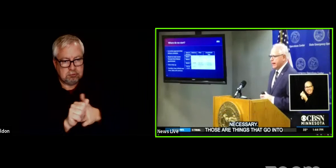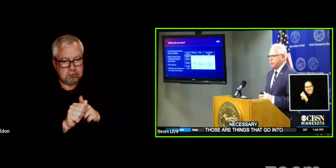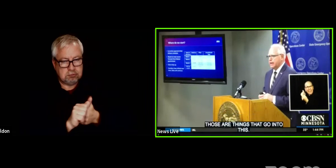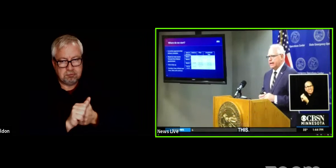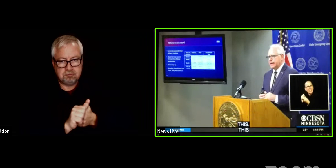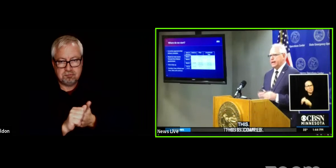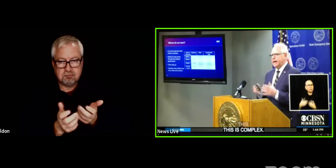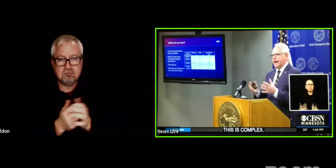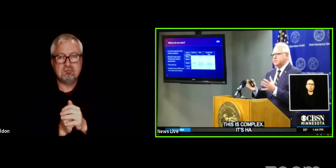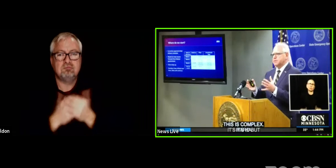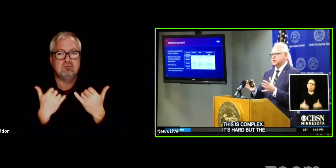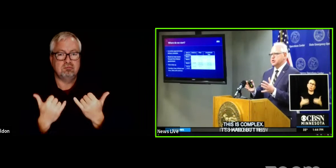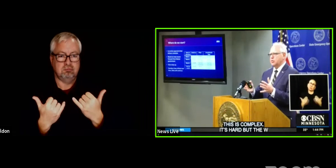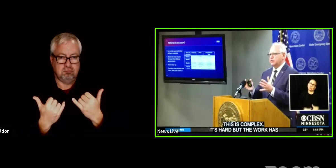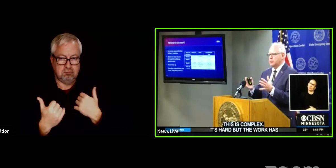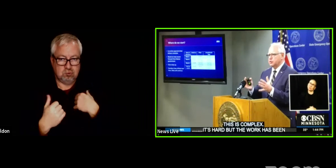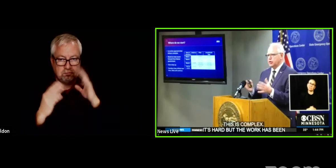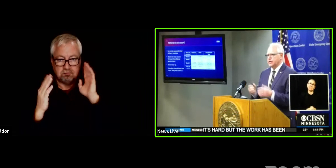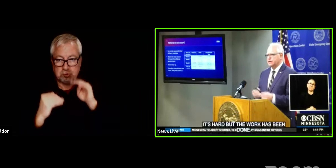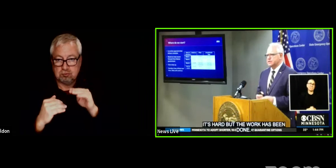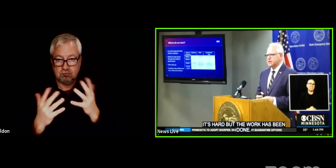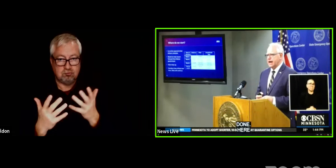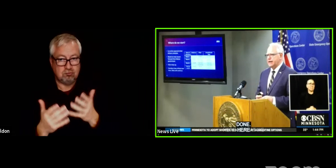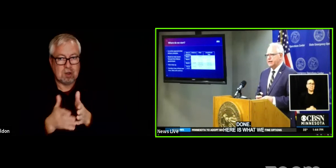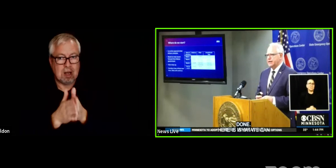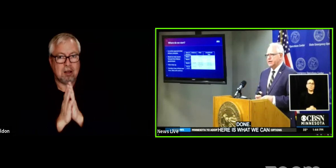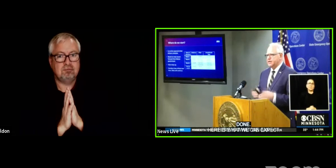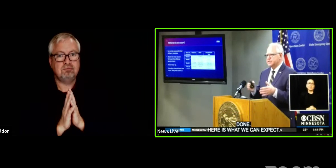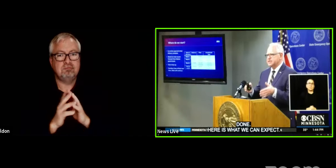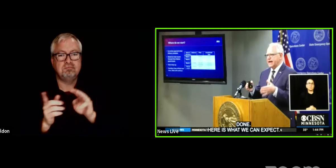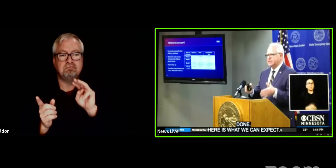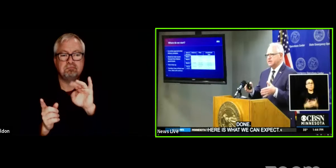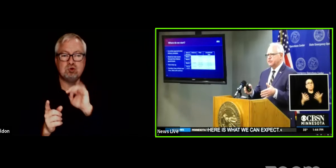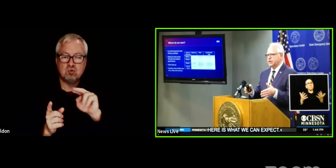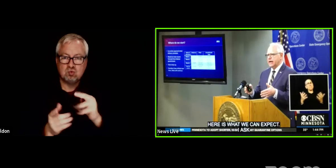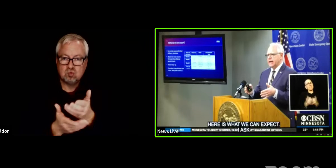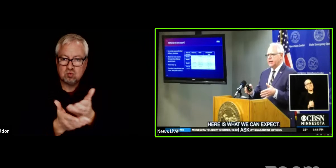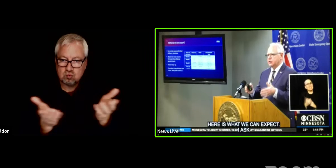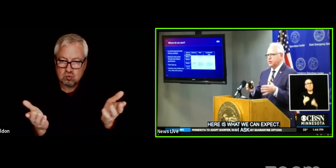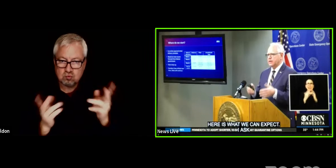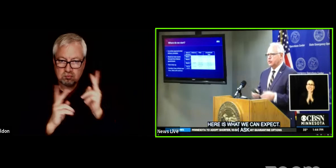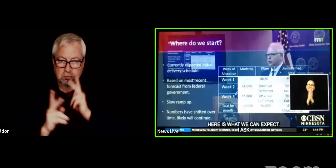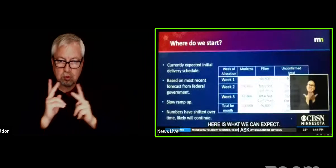AND I WOULD AGAIN ASK MINNESOTANS, WHEN YOU'RE LOOKING AT THIS SLIDE, THIS IS AS OF TODAY, DIRECTOR EHRESMANN